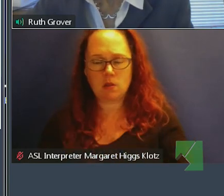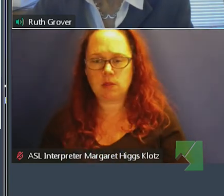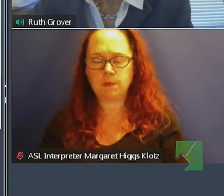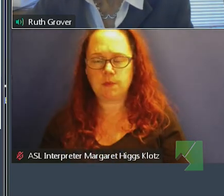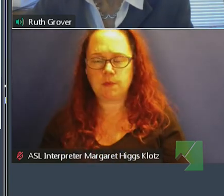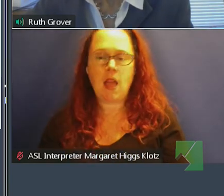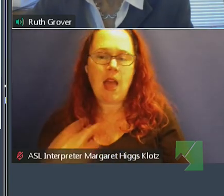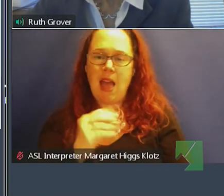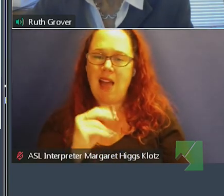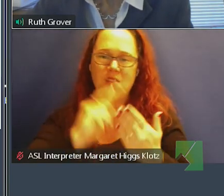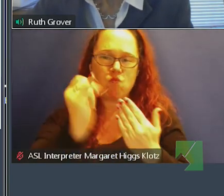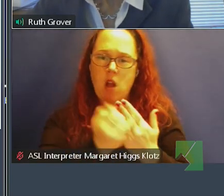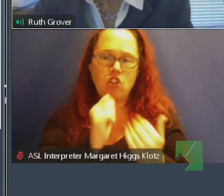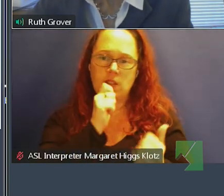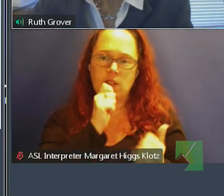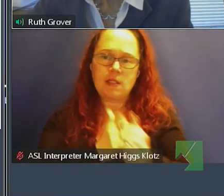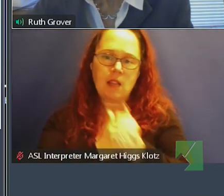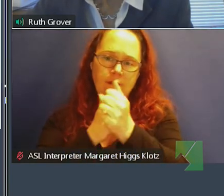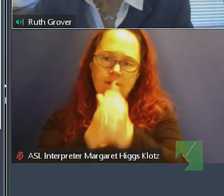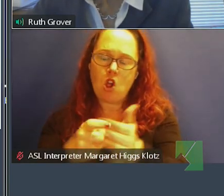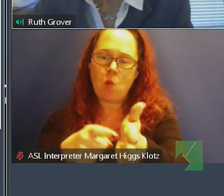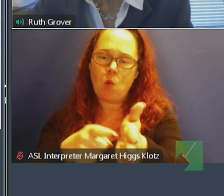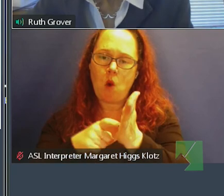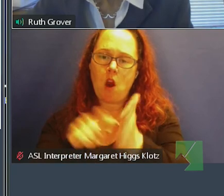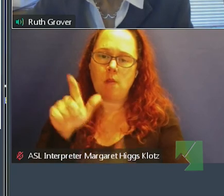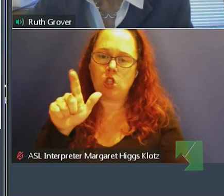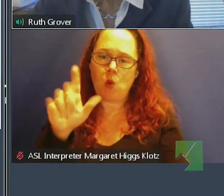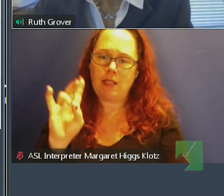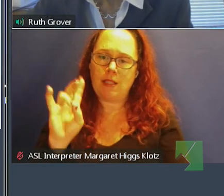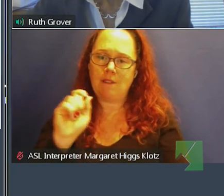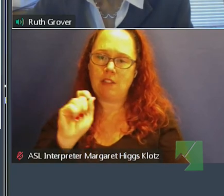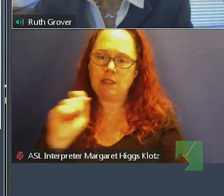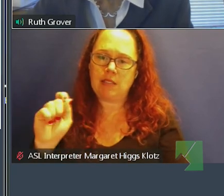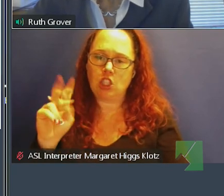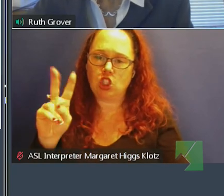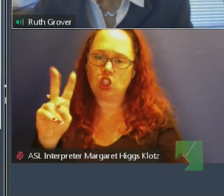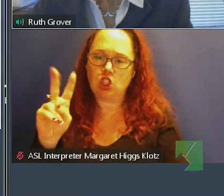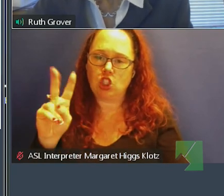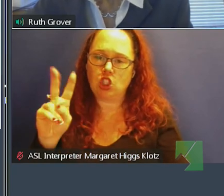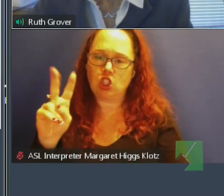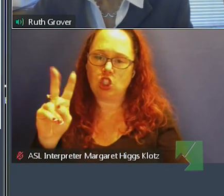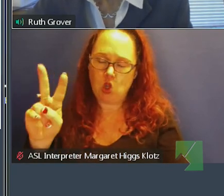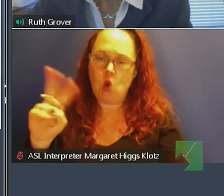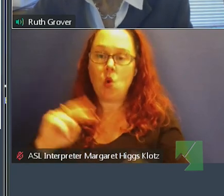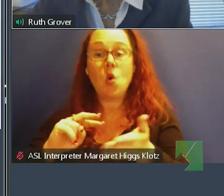requirements of 27 dash two 92, which specifies that the approval of public buildings and